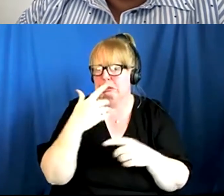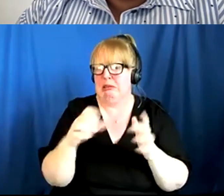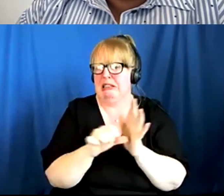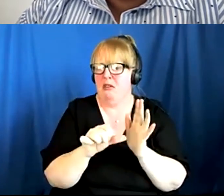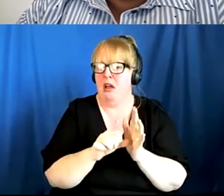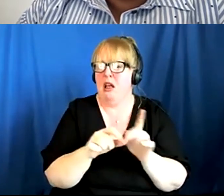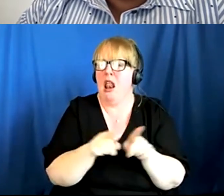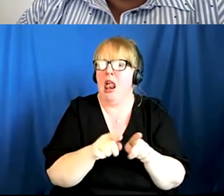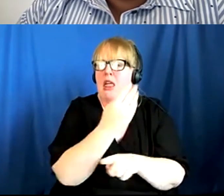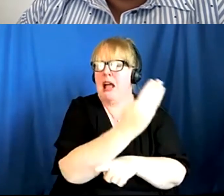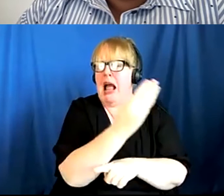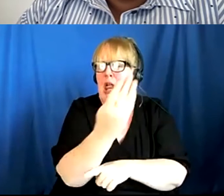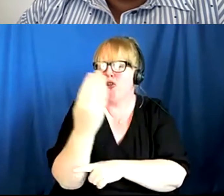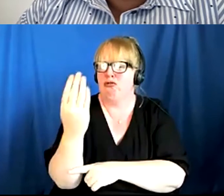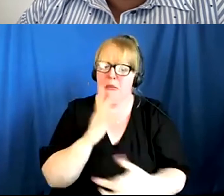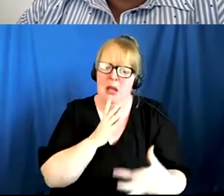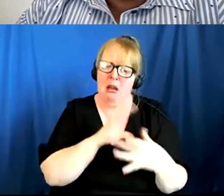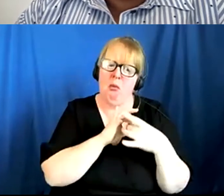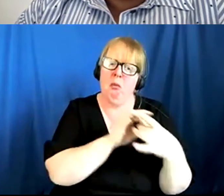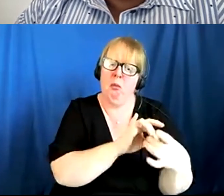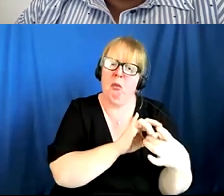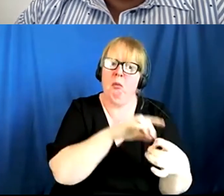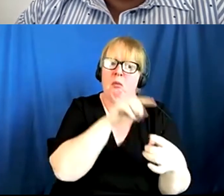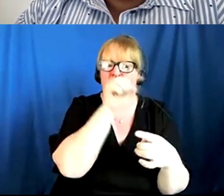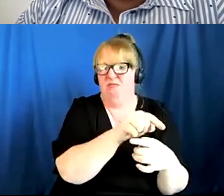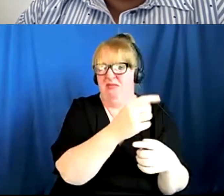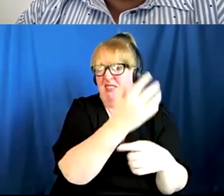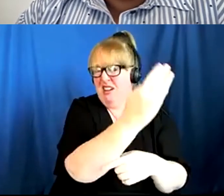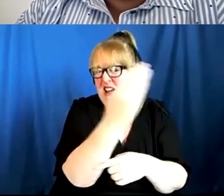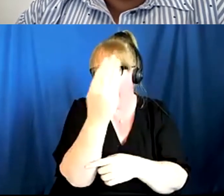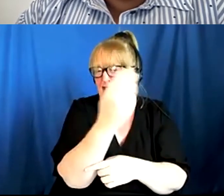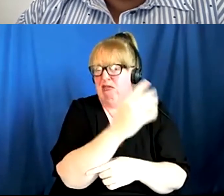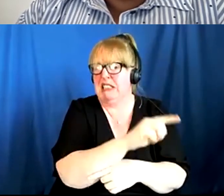local government, you know, they had, when they staged a film that was